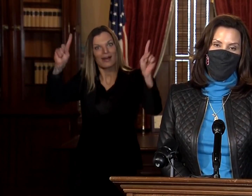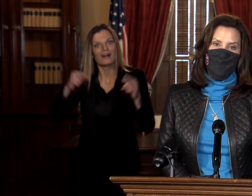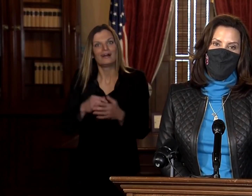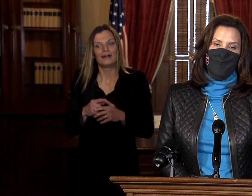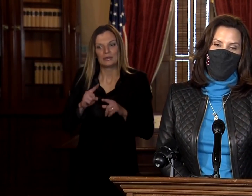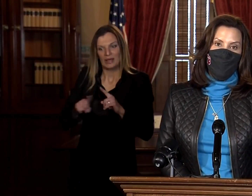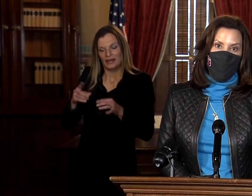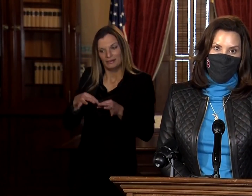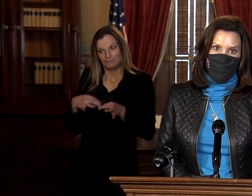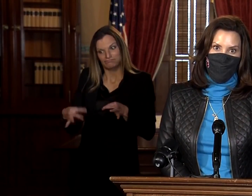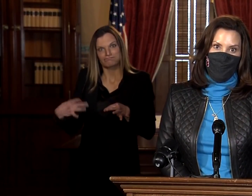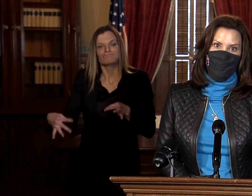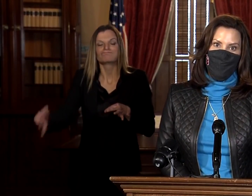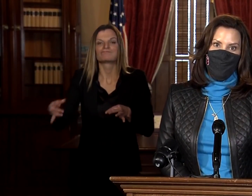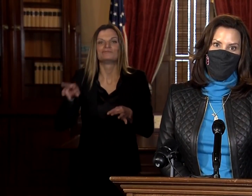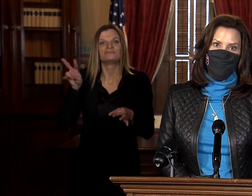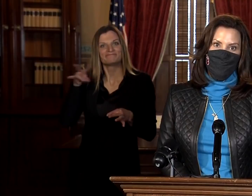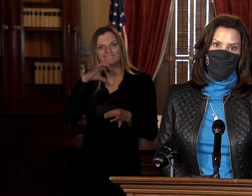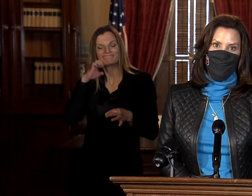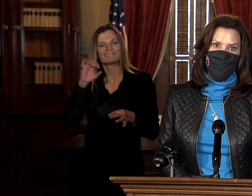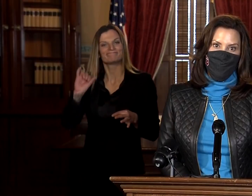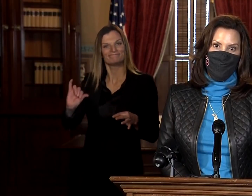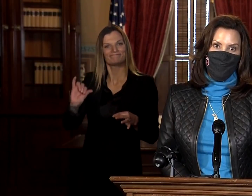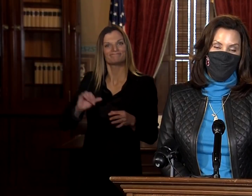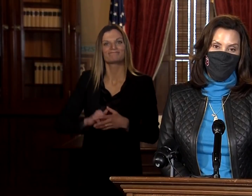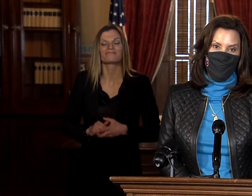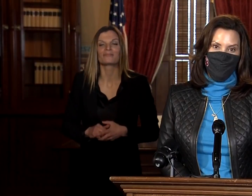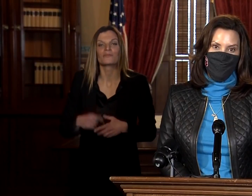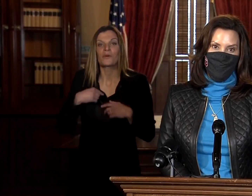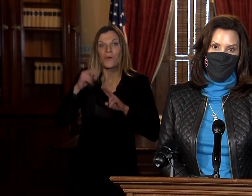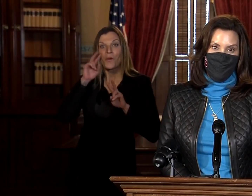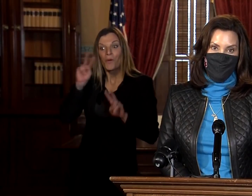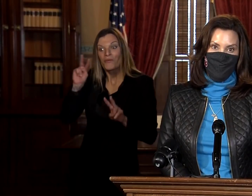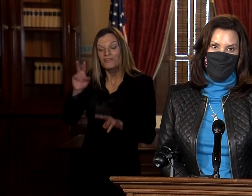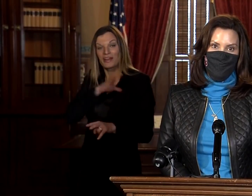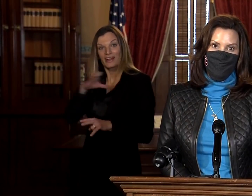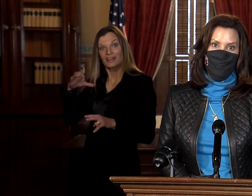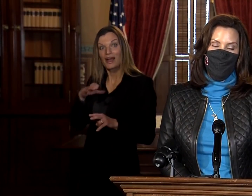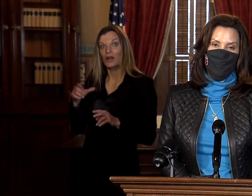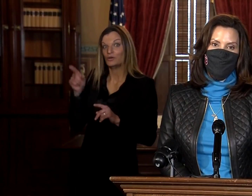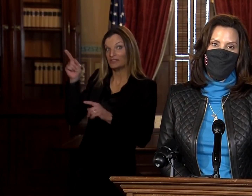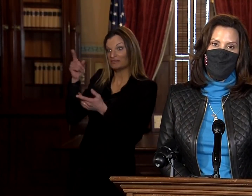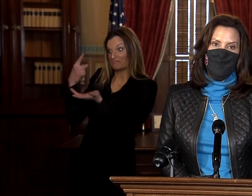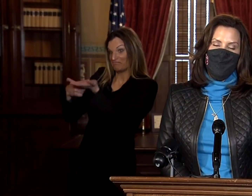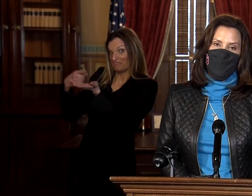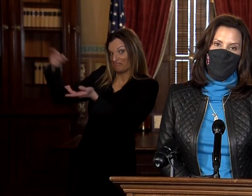While I was pleased that he eventually, you know, signed it, eventually, you know, signed it, that’s good, I’m hopeful that that’s good, I’m hopeful that Congress moves forward on the